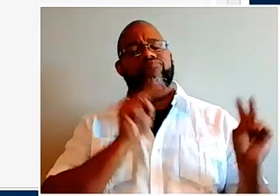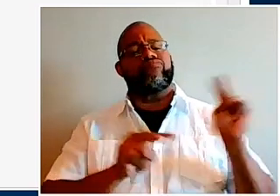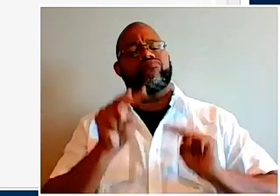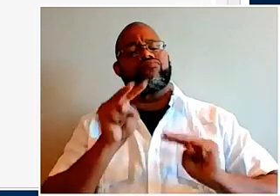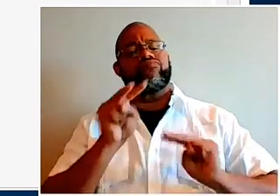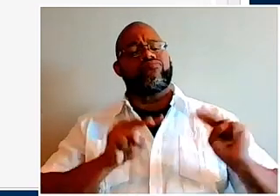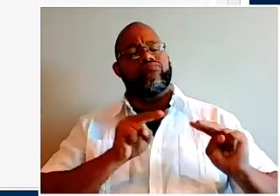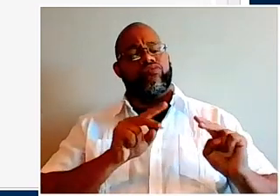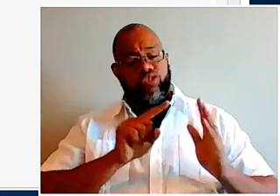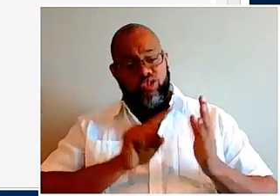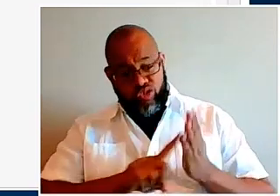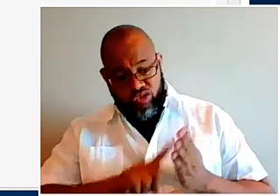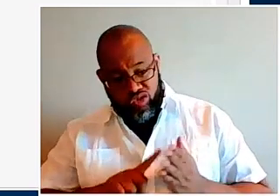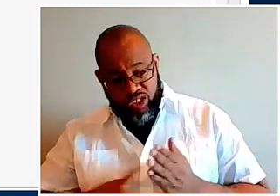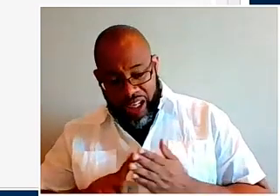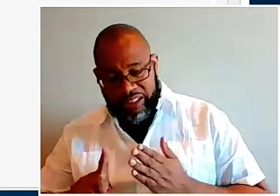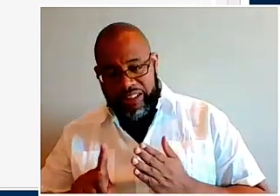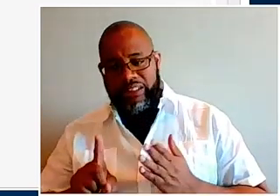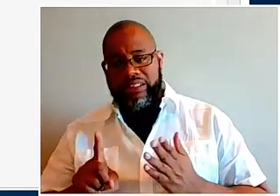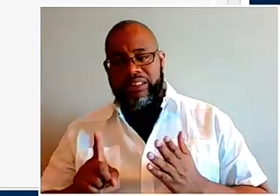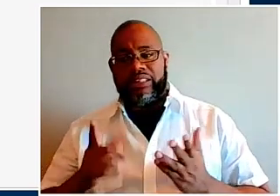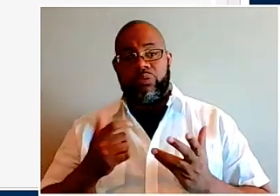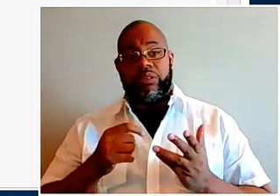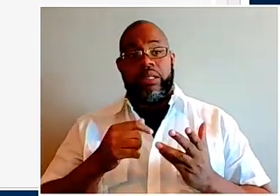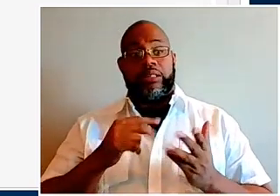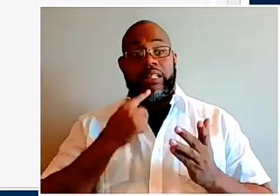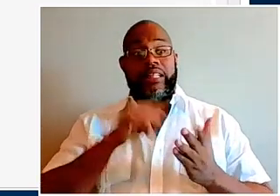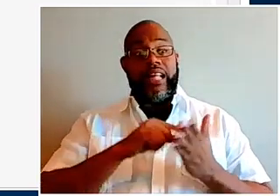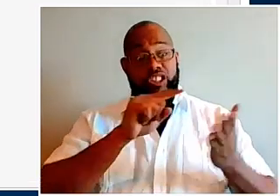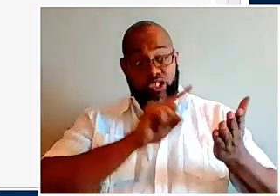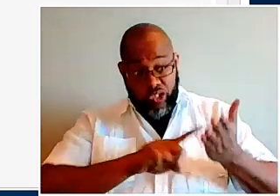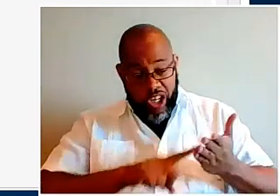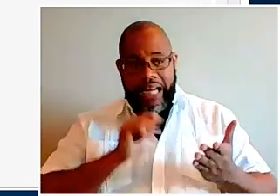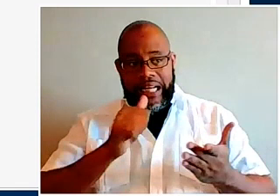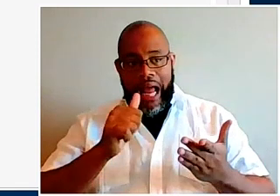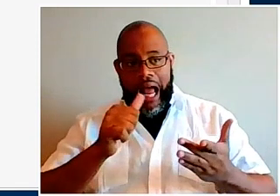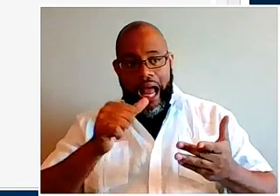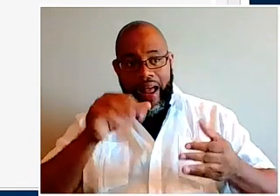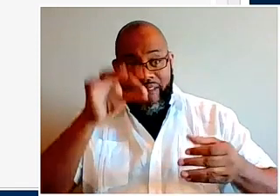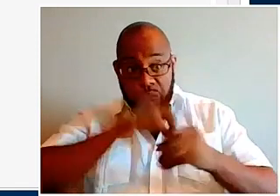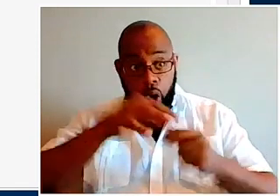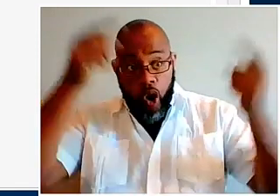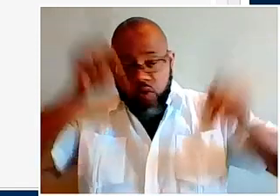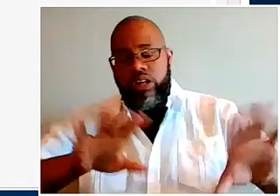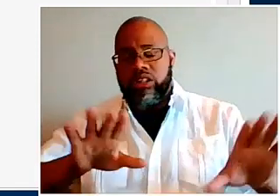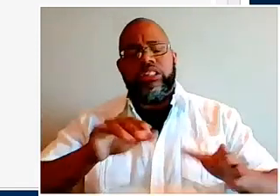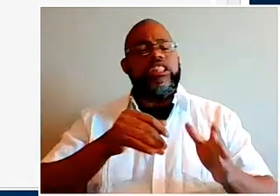Again, I want to reiterate that temperature checks are not consensus. They are not a vote. They're simply an